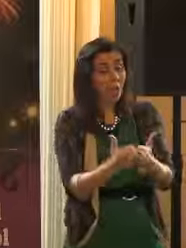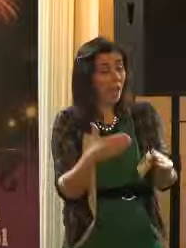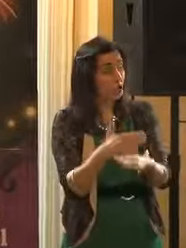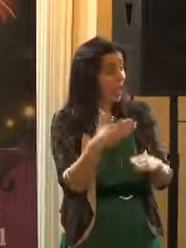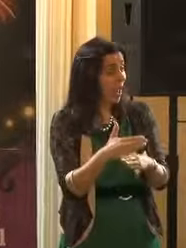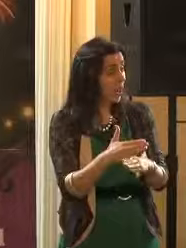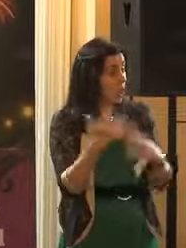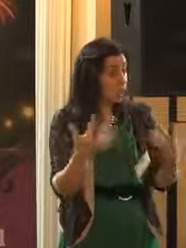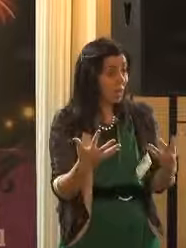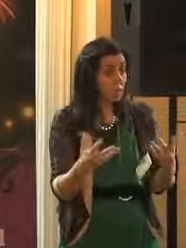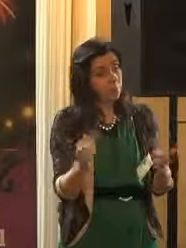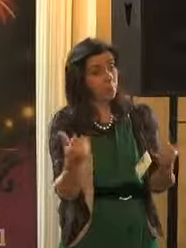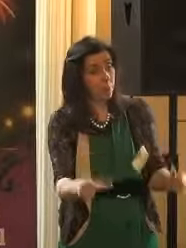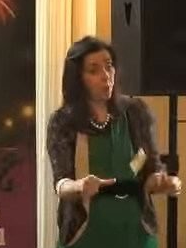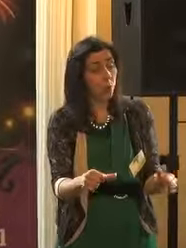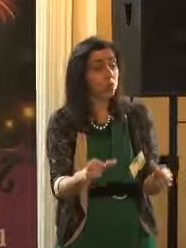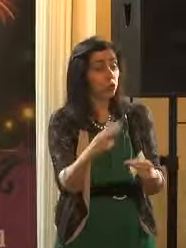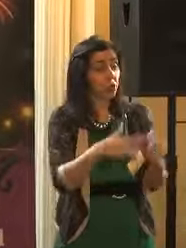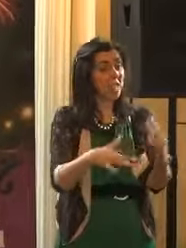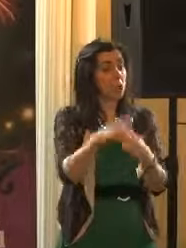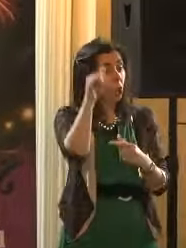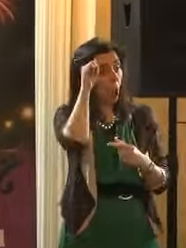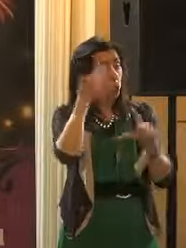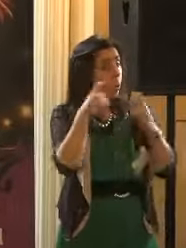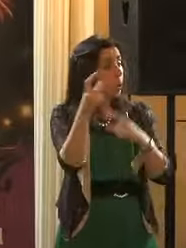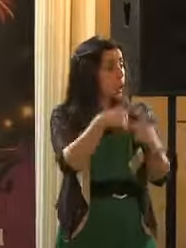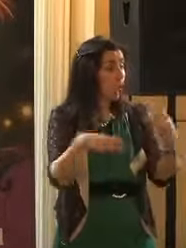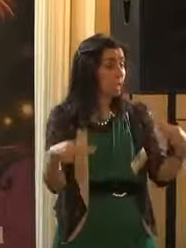She's now got a place to study dance at Knowsley Community College